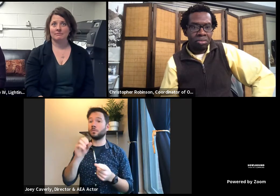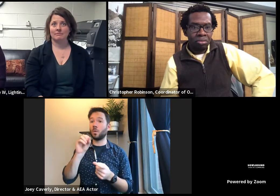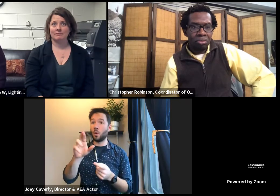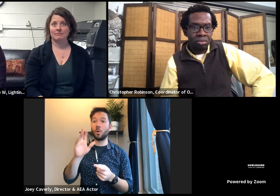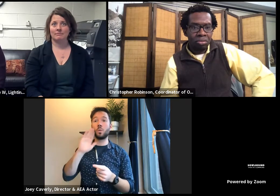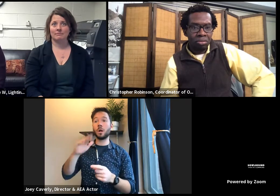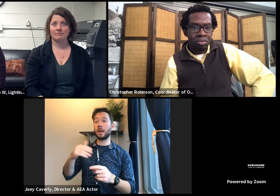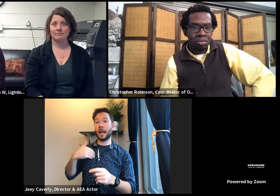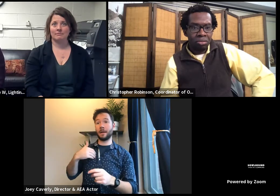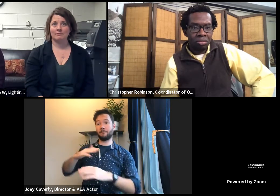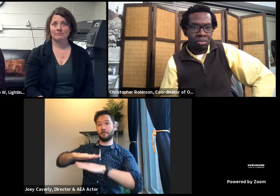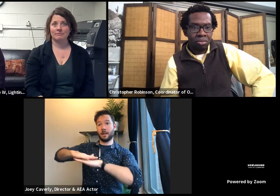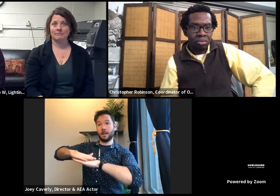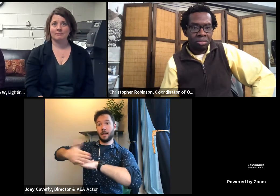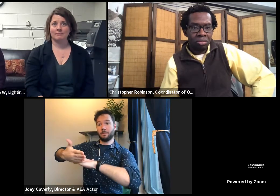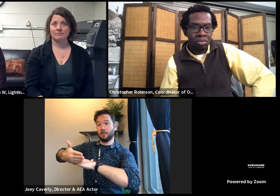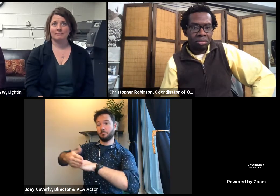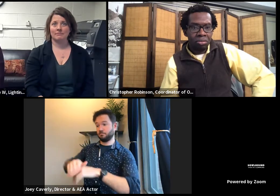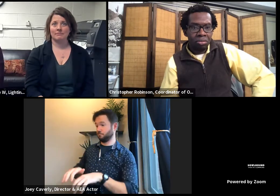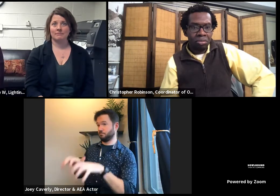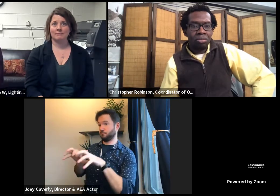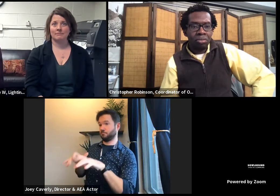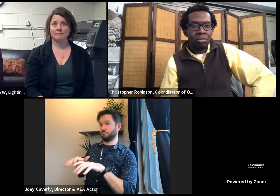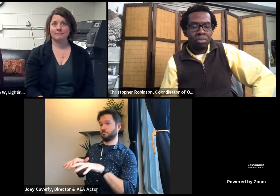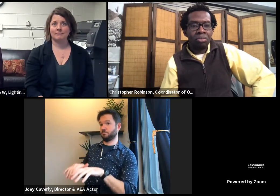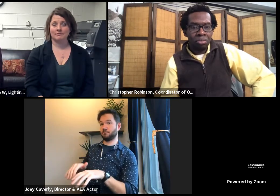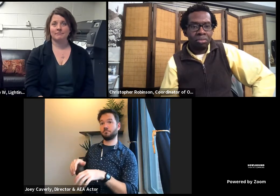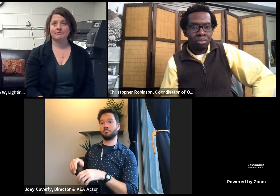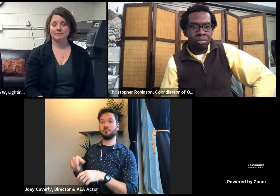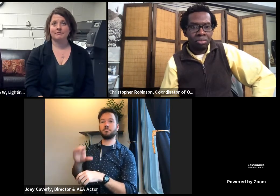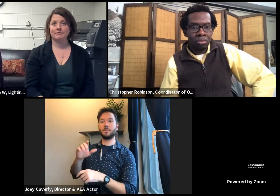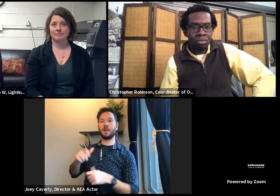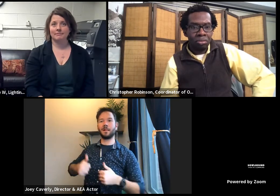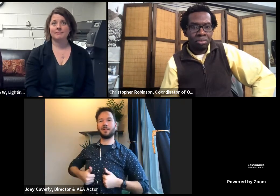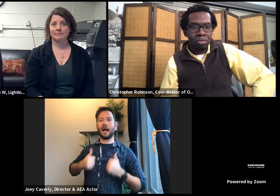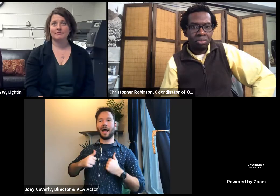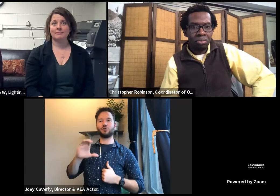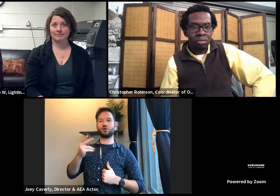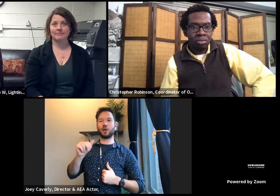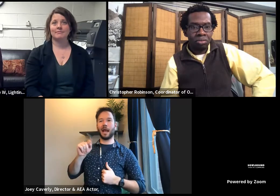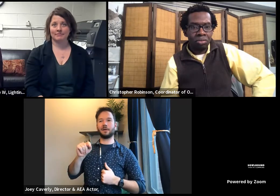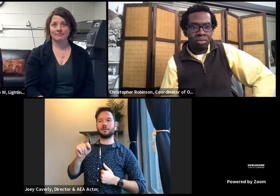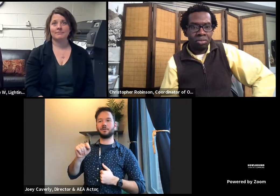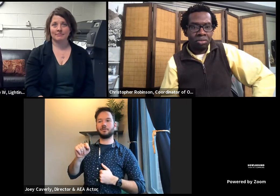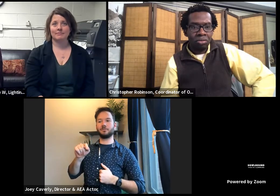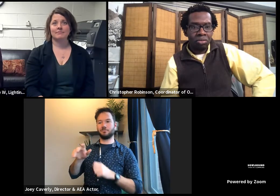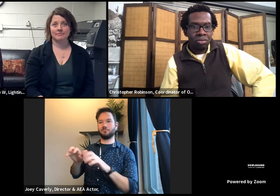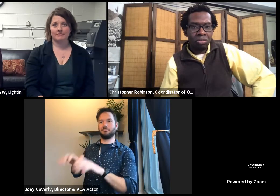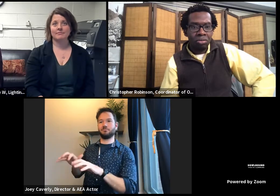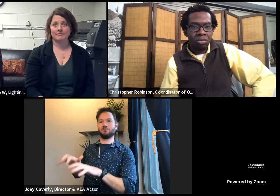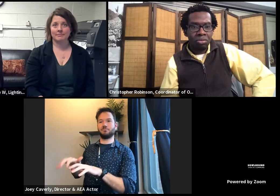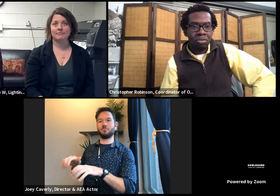to clarify what's going on. I know that she also usually has a laptop setup